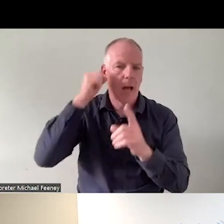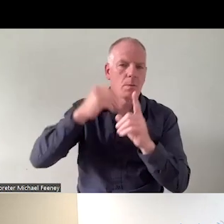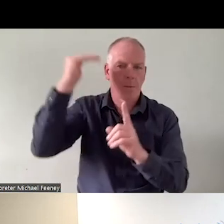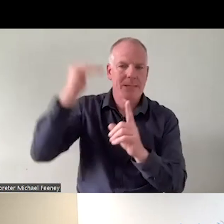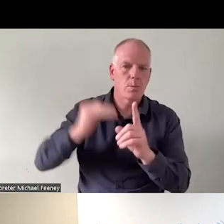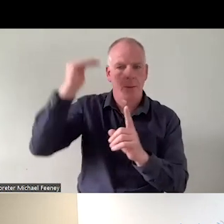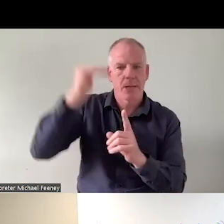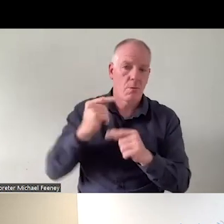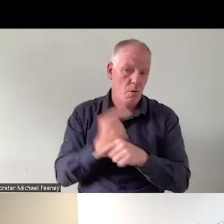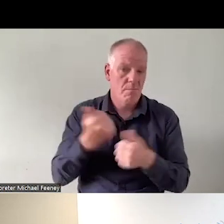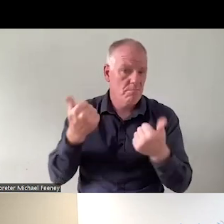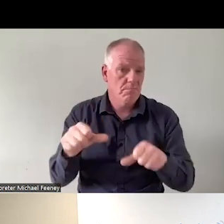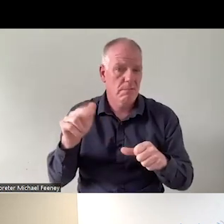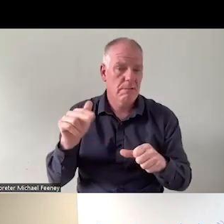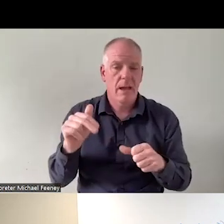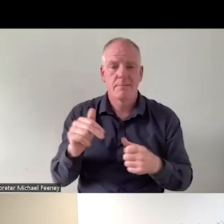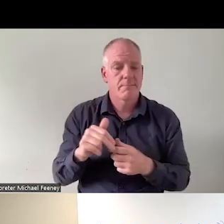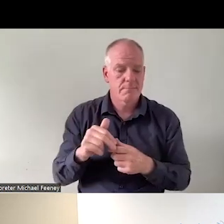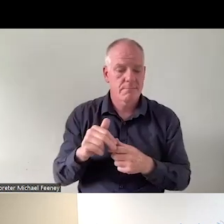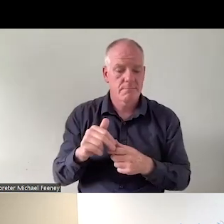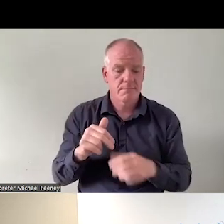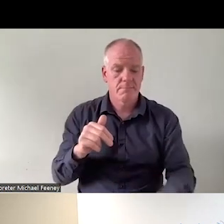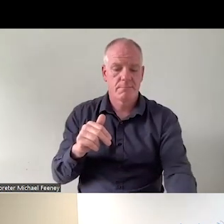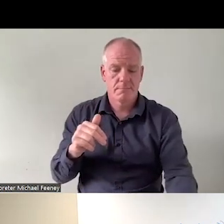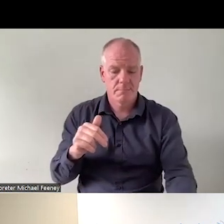So, perfect for this type of application.